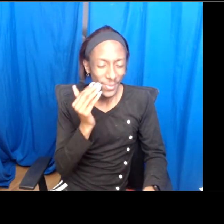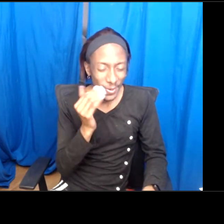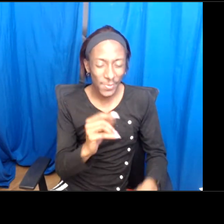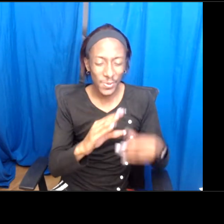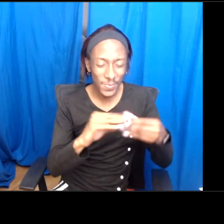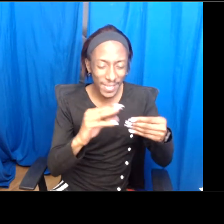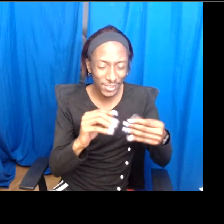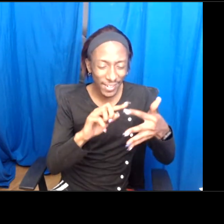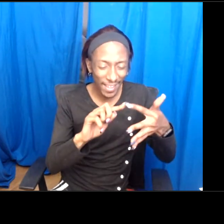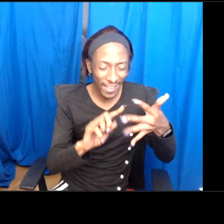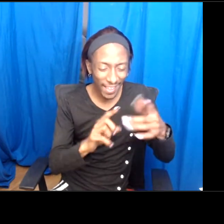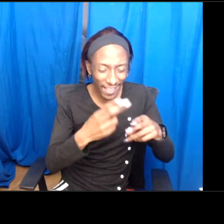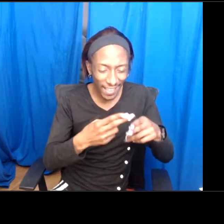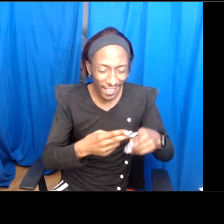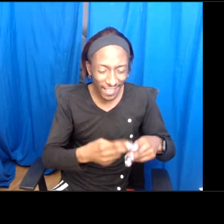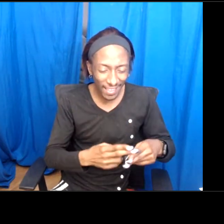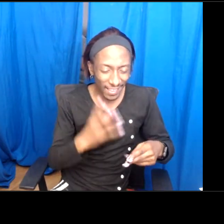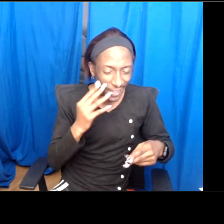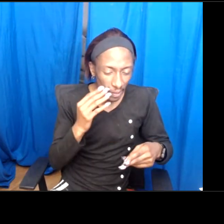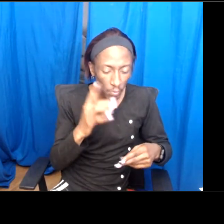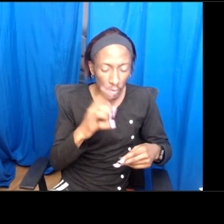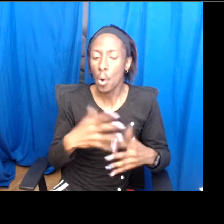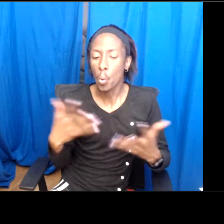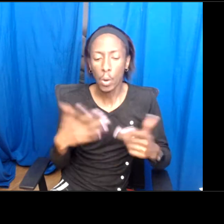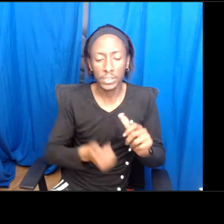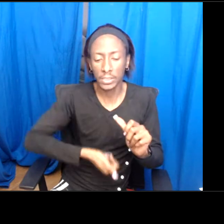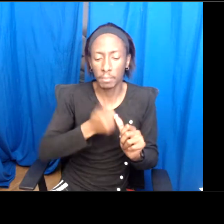"What's the most interesting thing you've seen from the airplane."